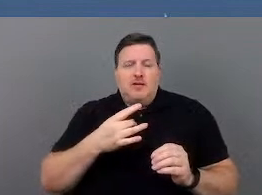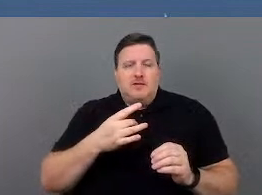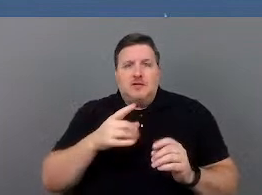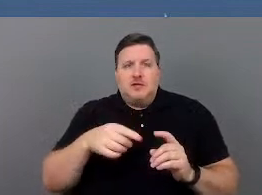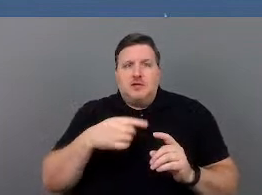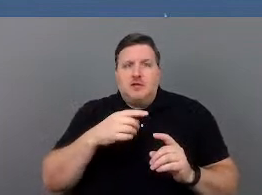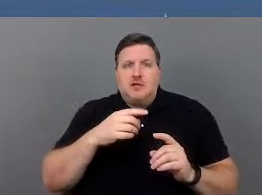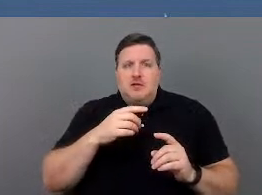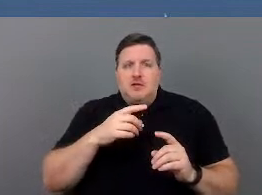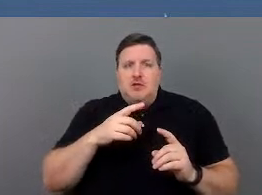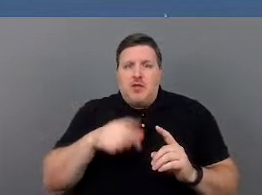I KNOW HOW QUICKLY THE SQUAD ON THE NORTH SIDE CAN BE